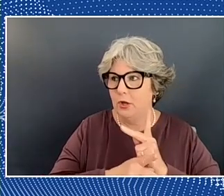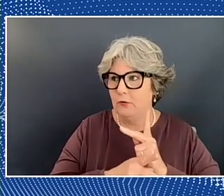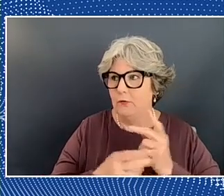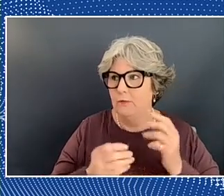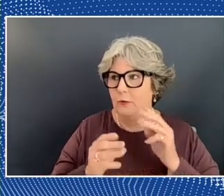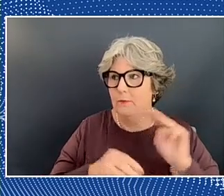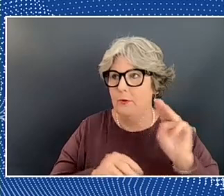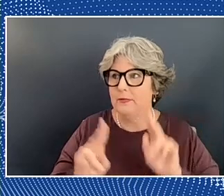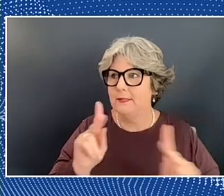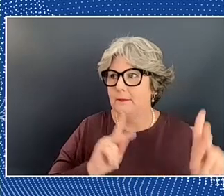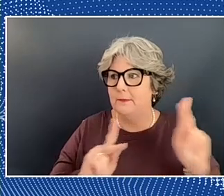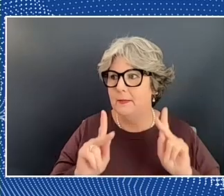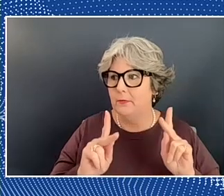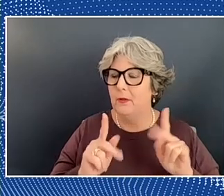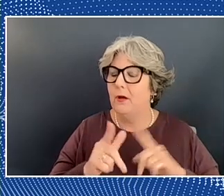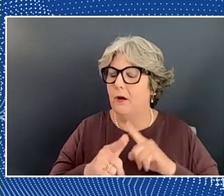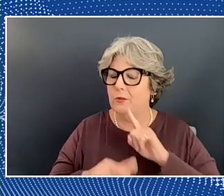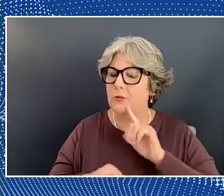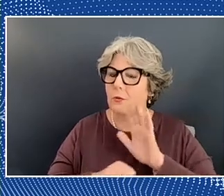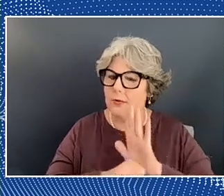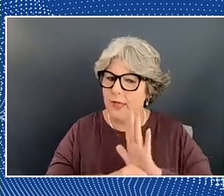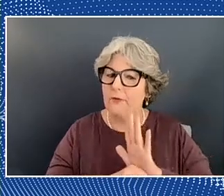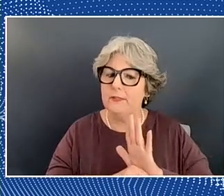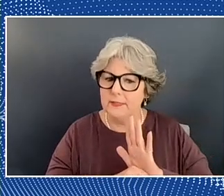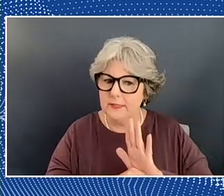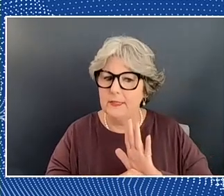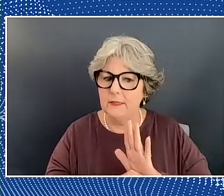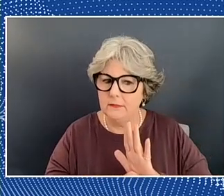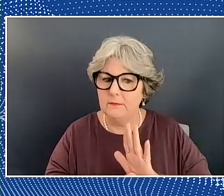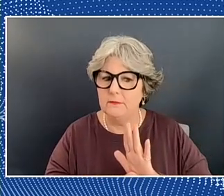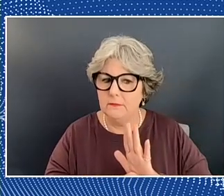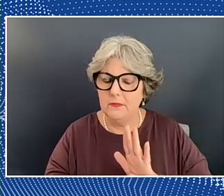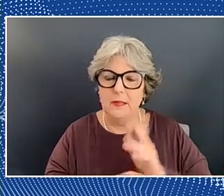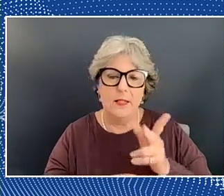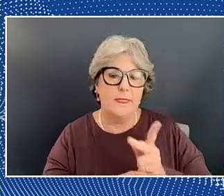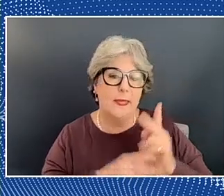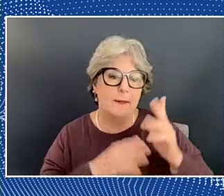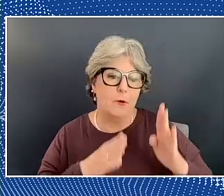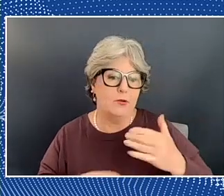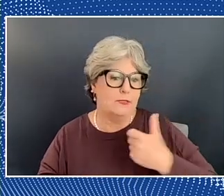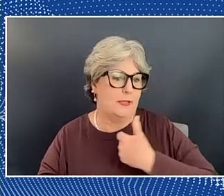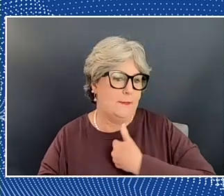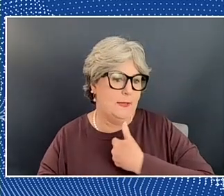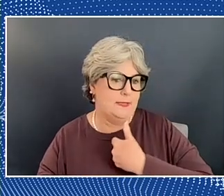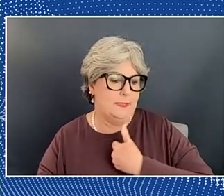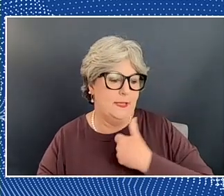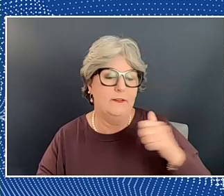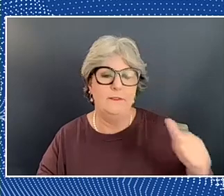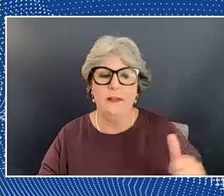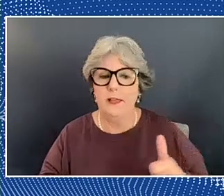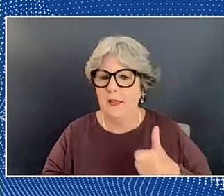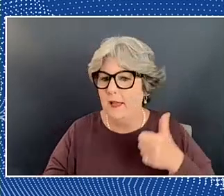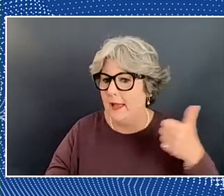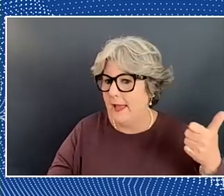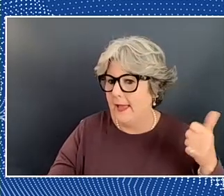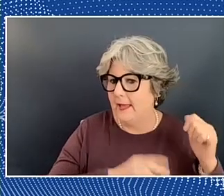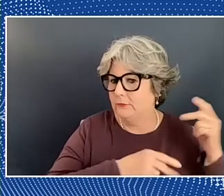It will also guarantee that borrowers like myself, and an entire generation of